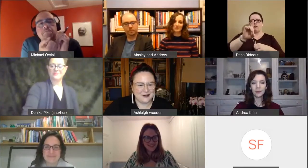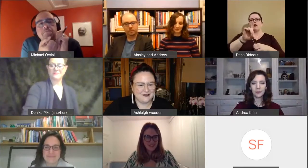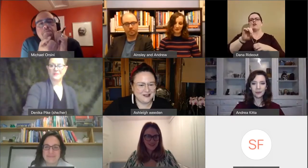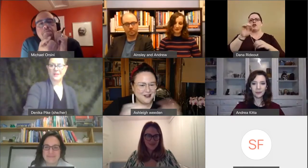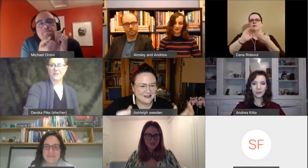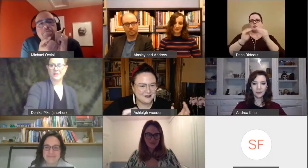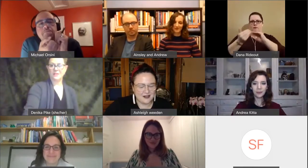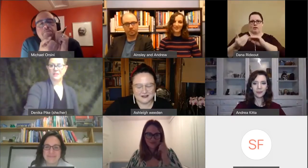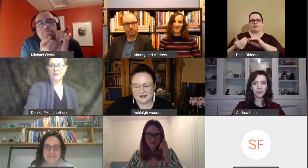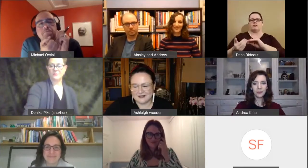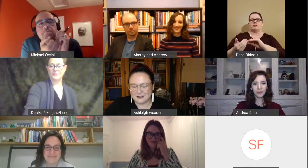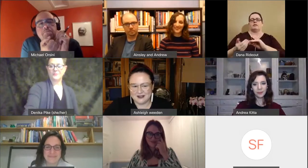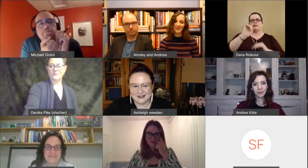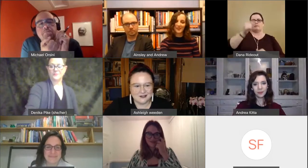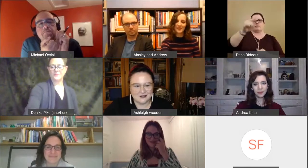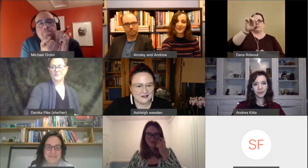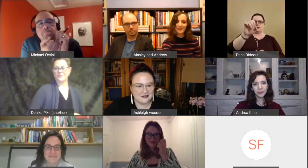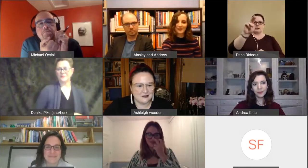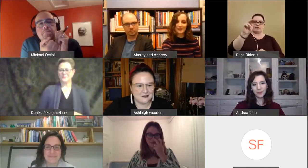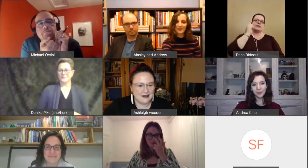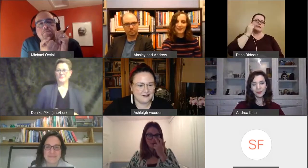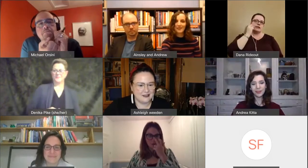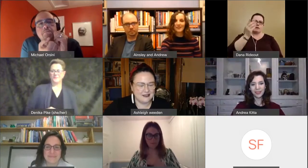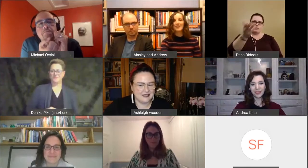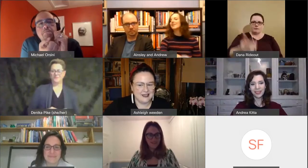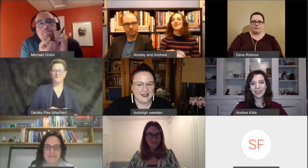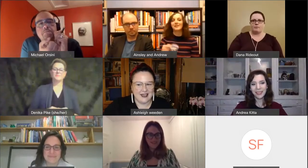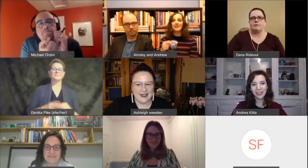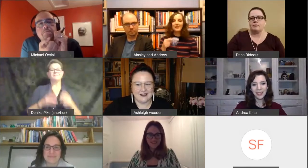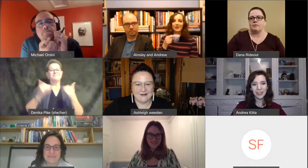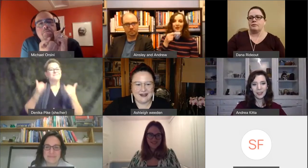So, having lots of great conversations about things that are near and dear to my heart, which is.